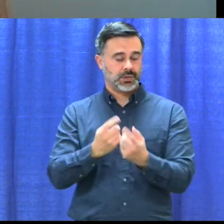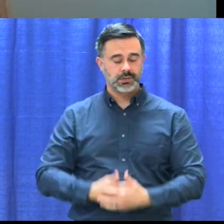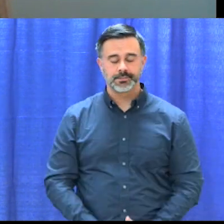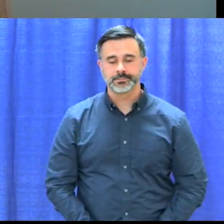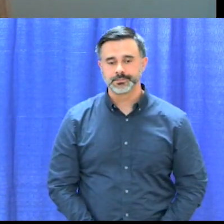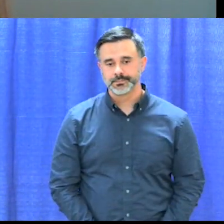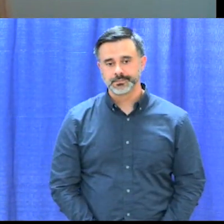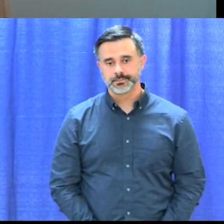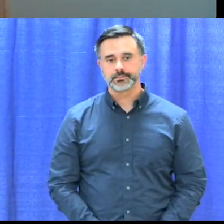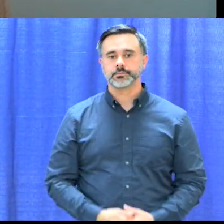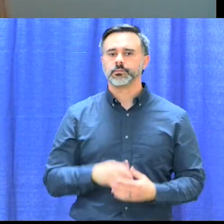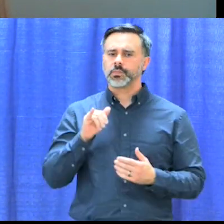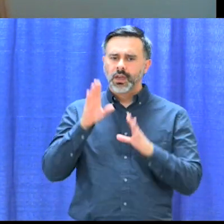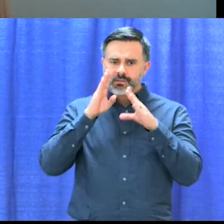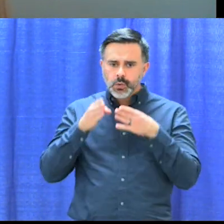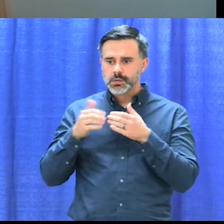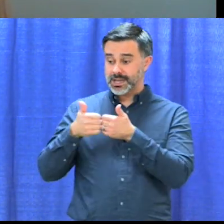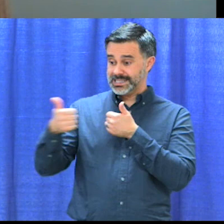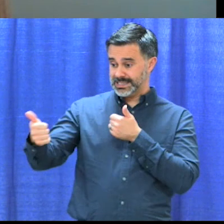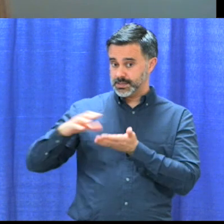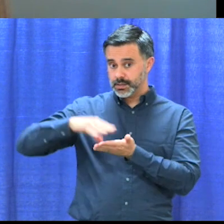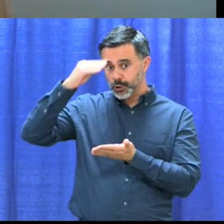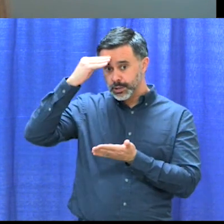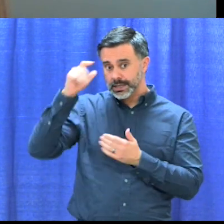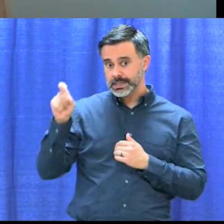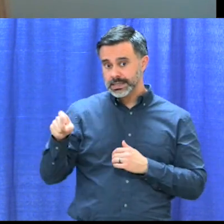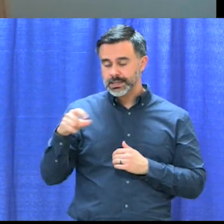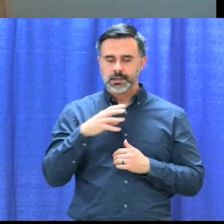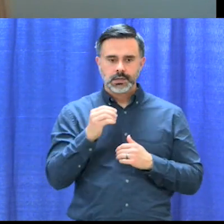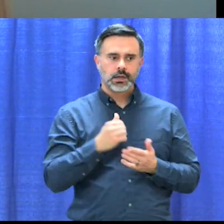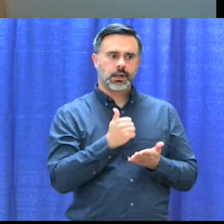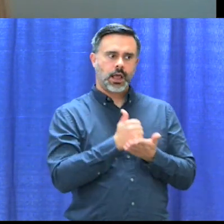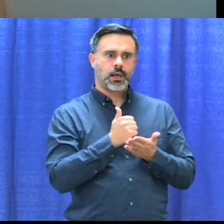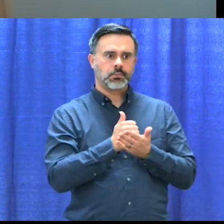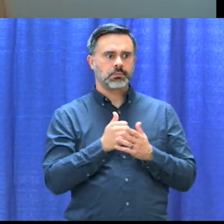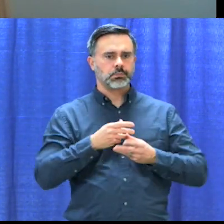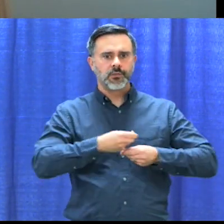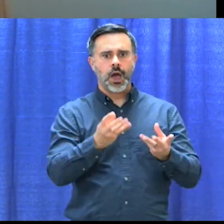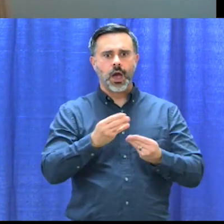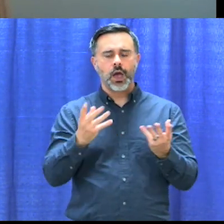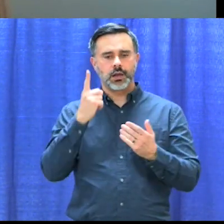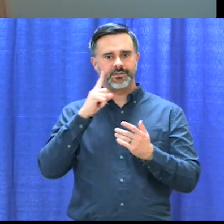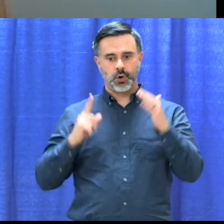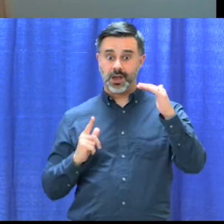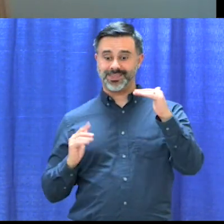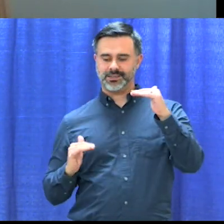And those are focused on both distance learning needs and also helping to bridge the digital divide.